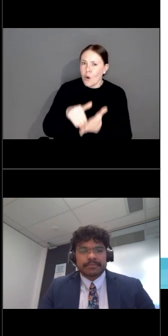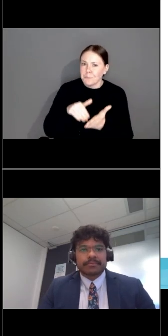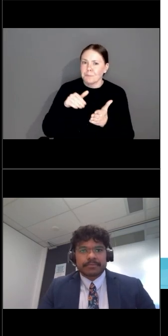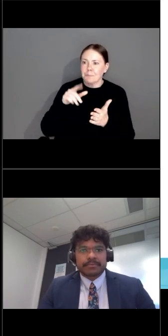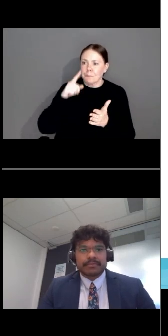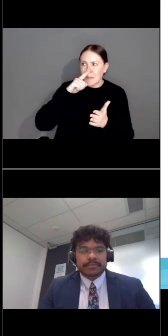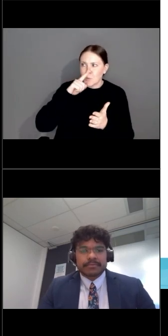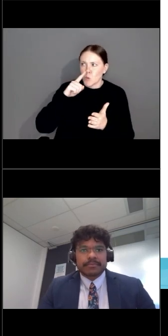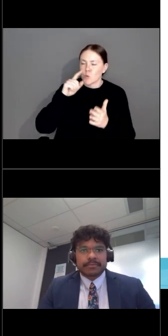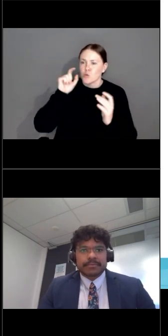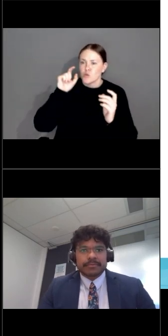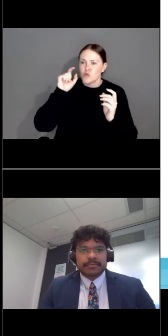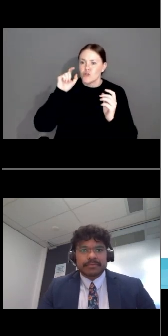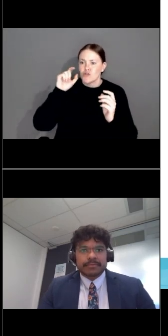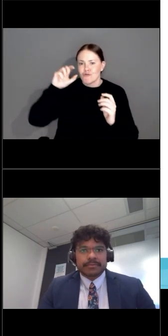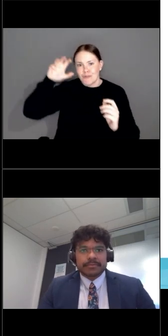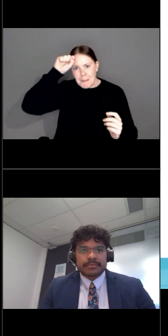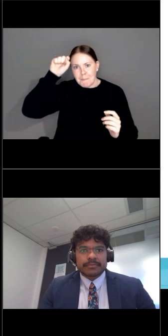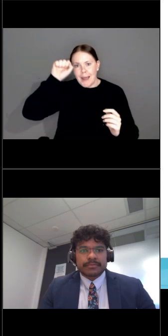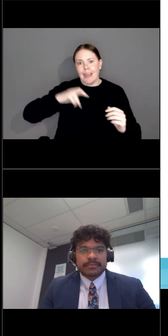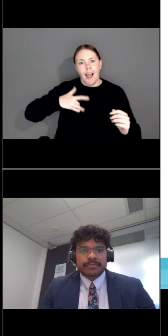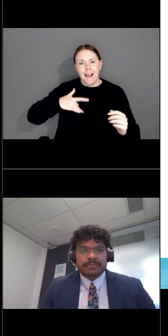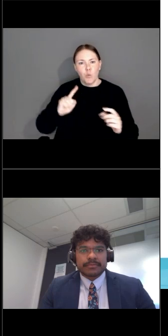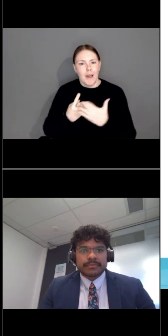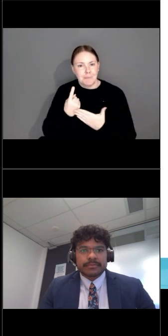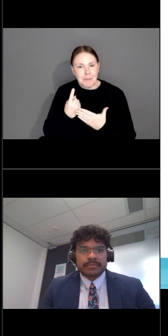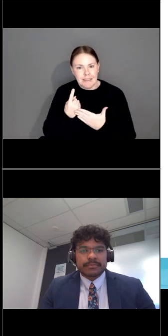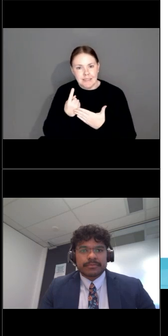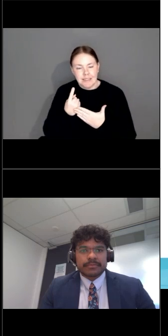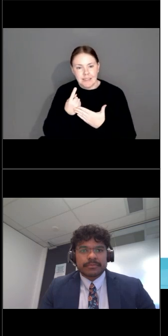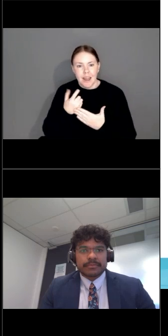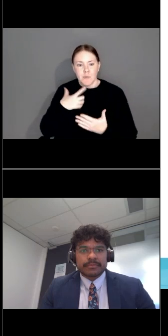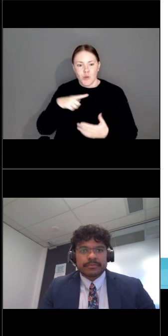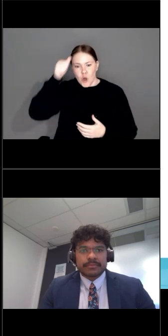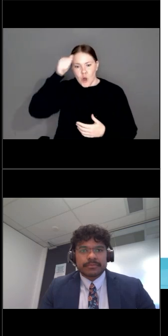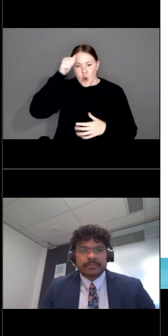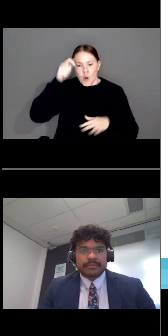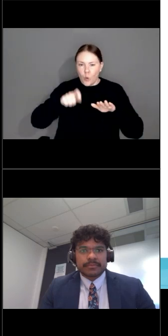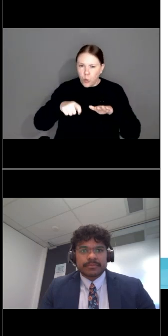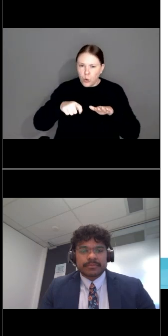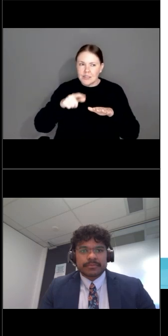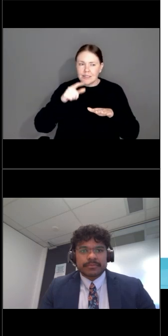stressful and it usually means that there's been a stressful event that has happened and I think by